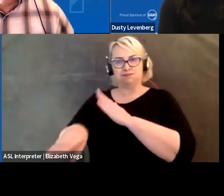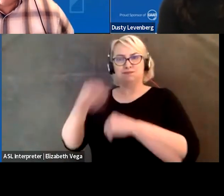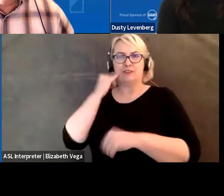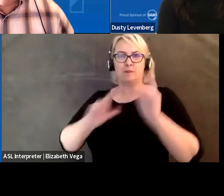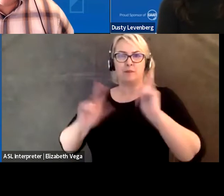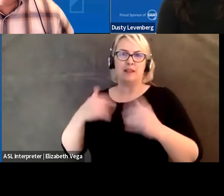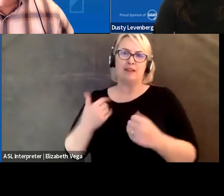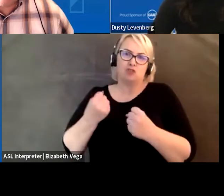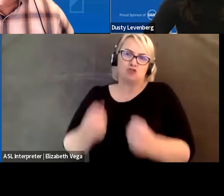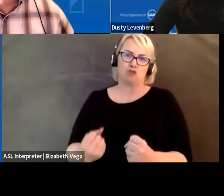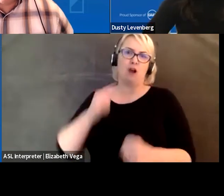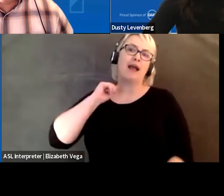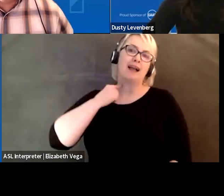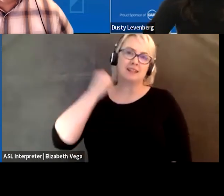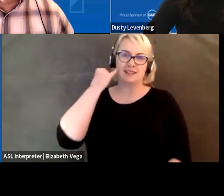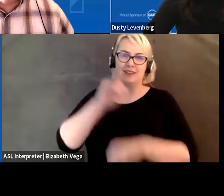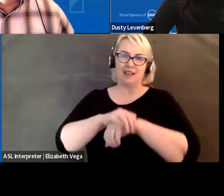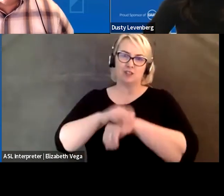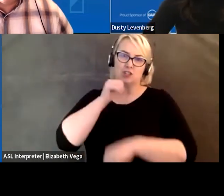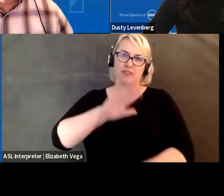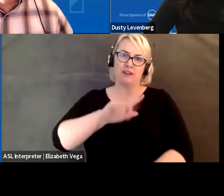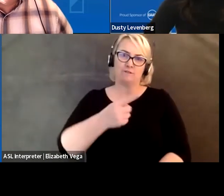Are there explorations being done that you are aware of to improve?